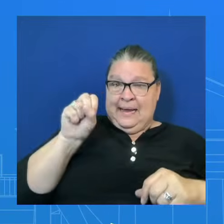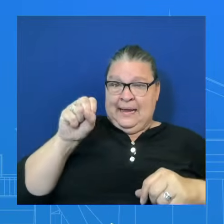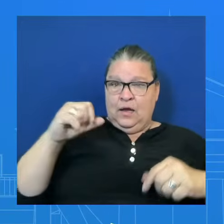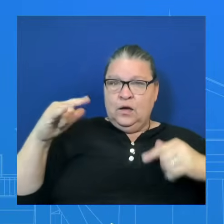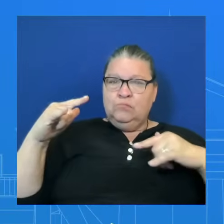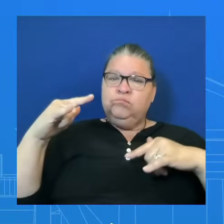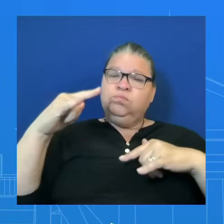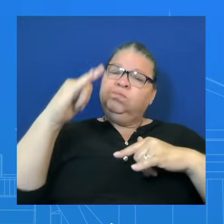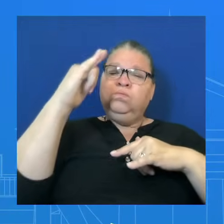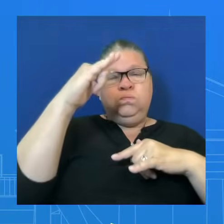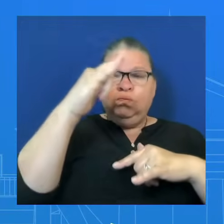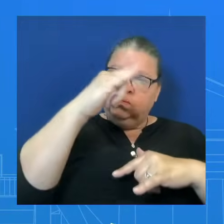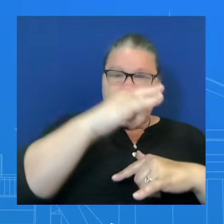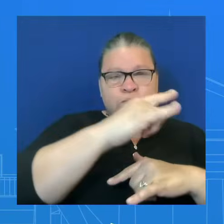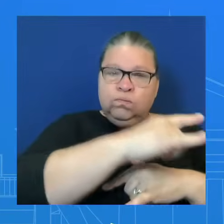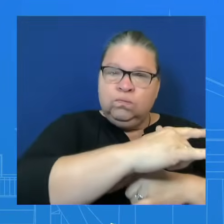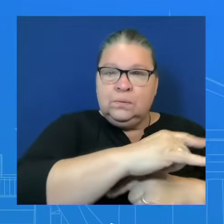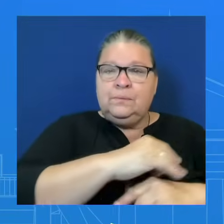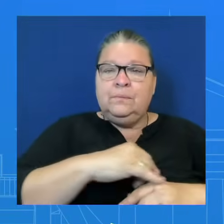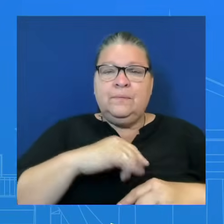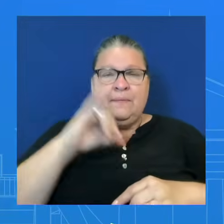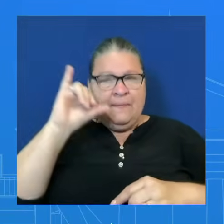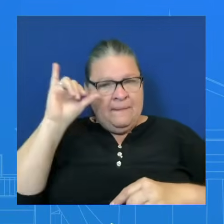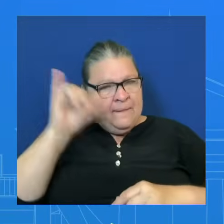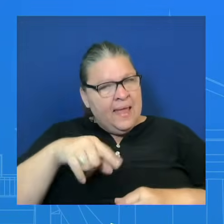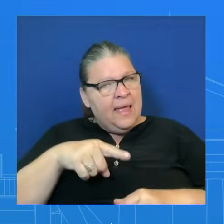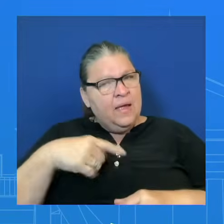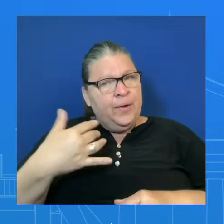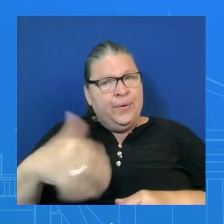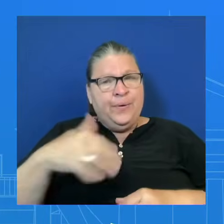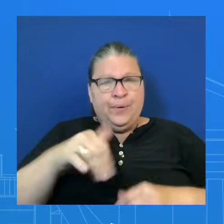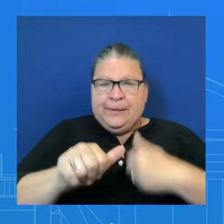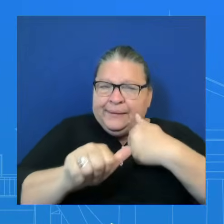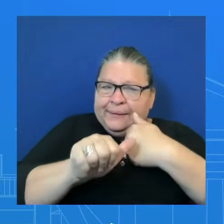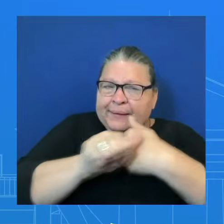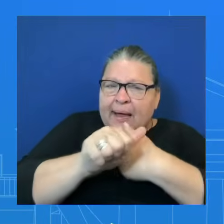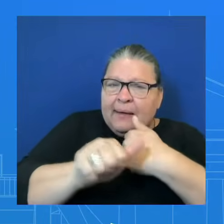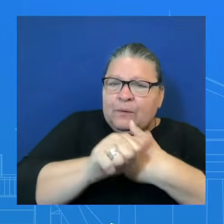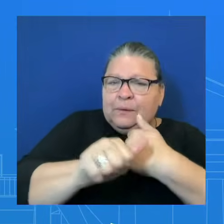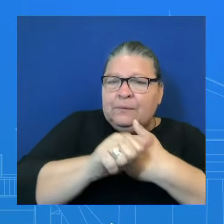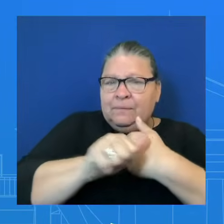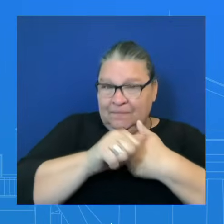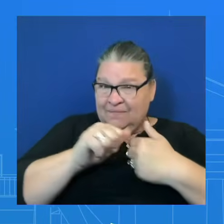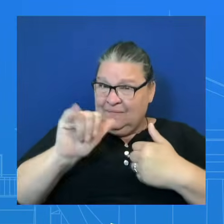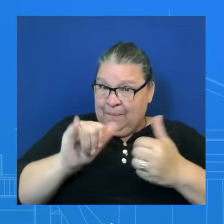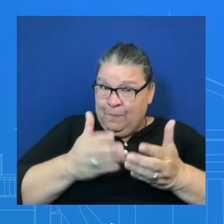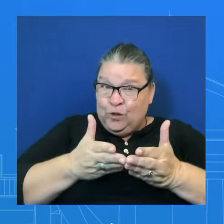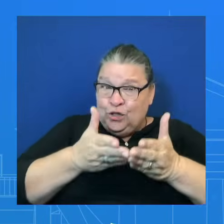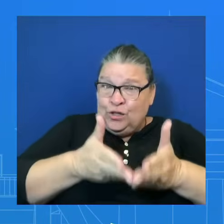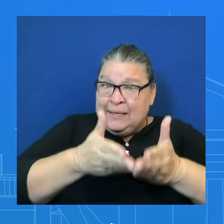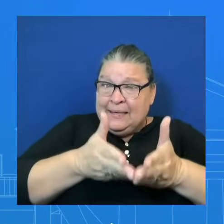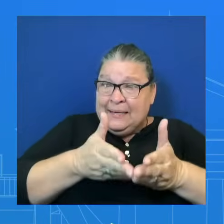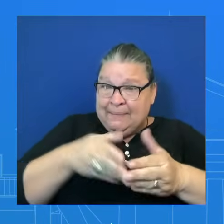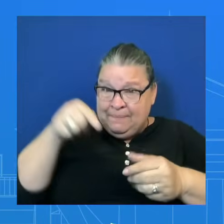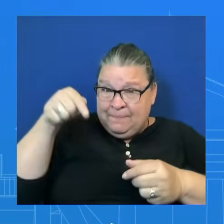it's 150, 140, 150 yards. Speaking as an old sailor myself, I'll tell you, that's pretty close when you're -- when you're in open waters like that.